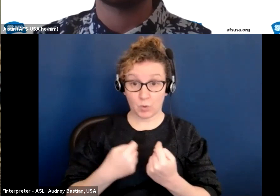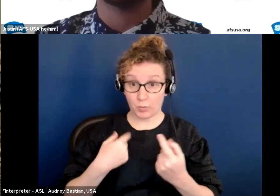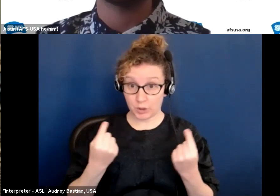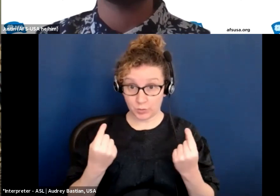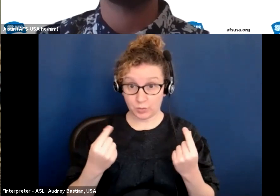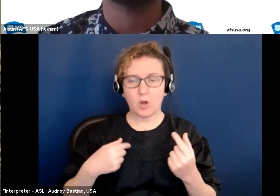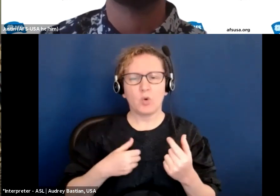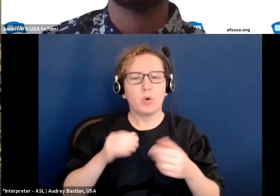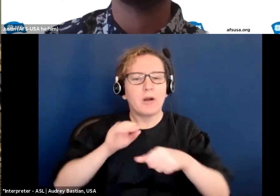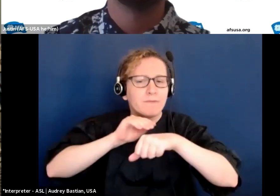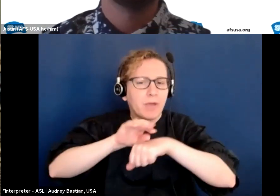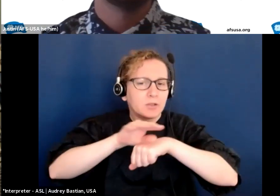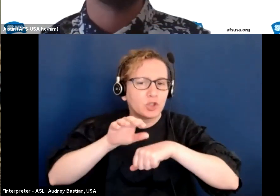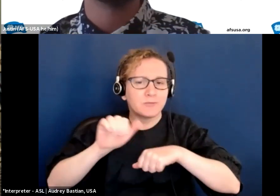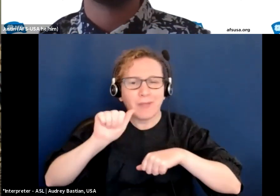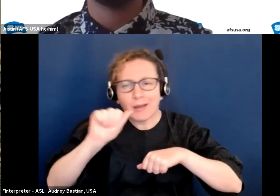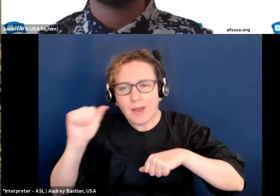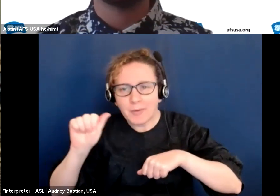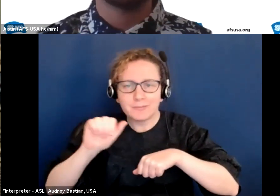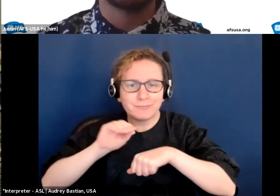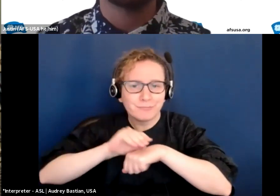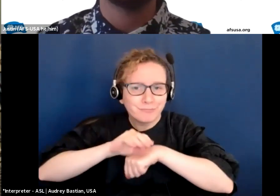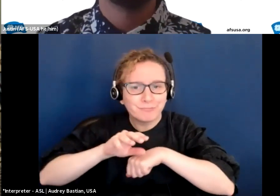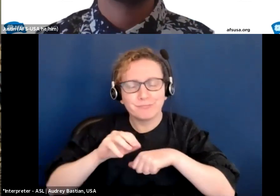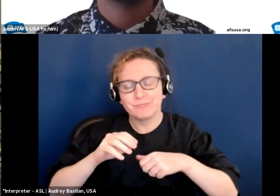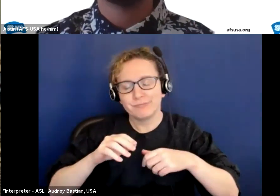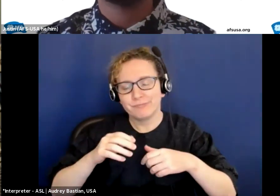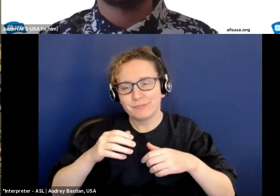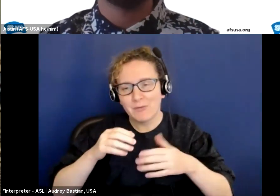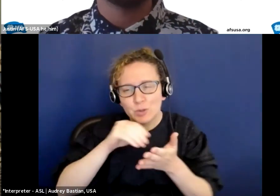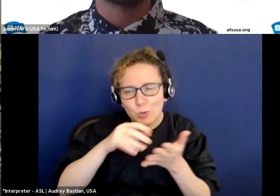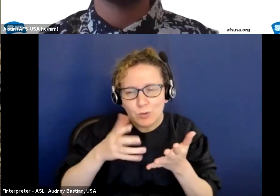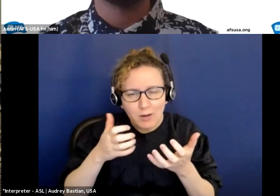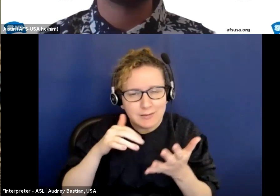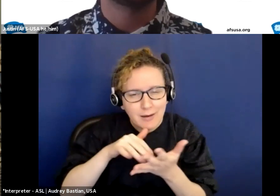that are interested in studying abroad. We are here to guide students from the exploration